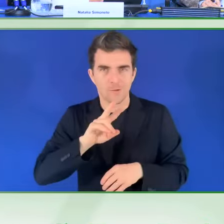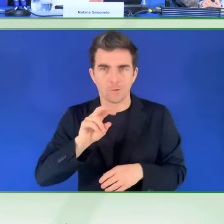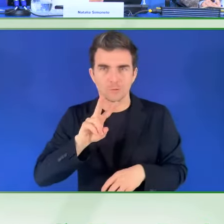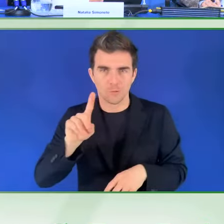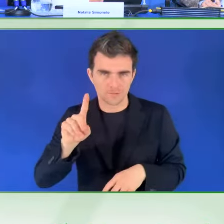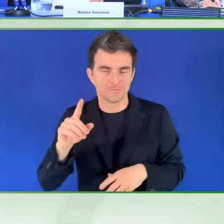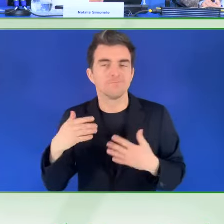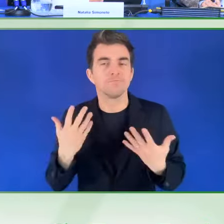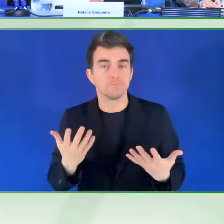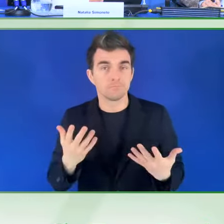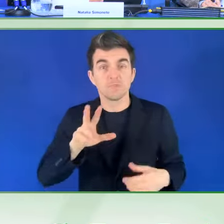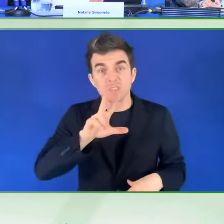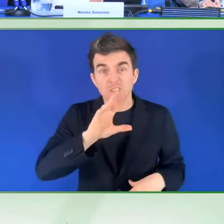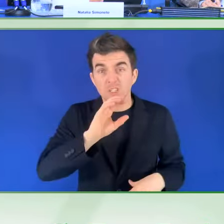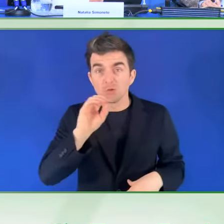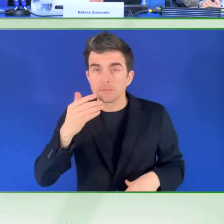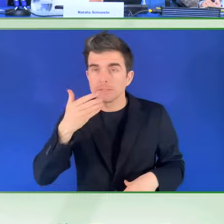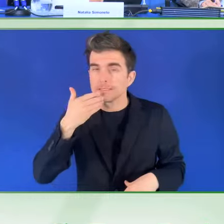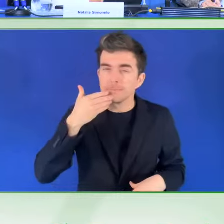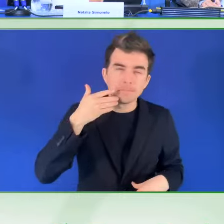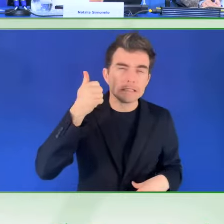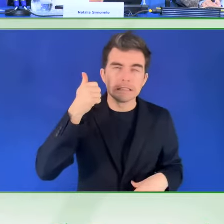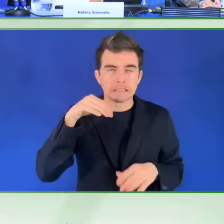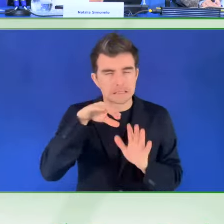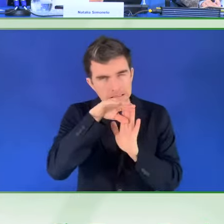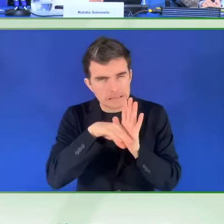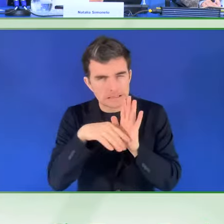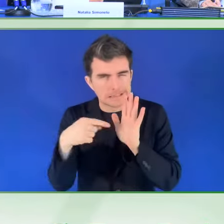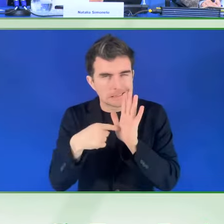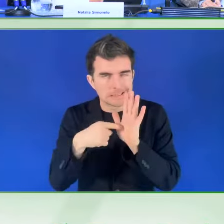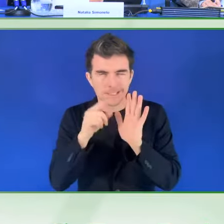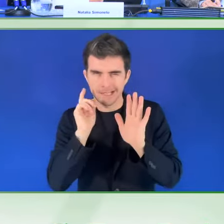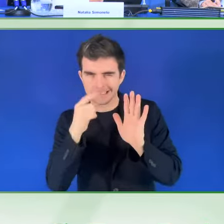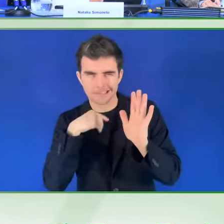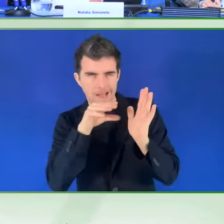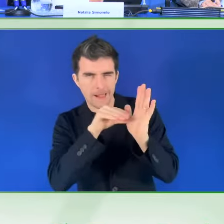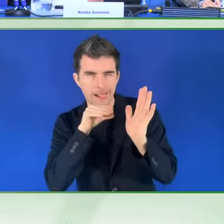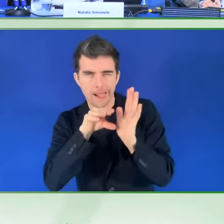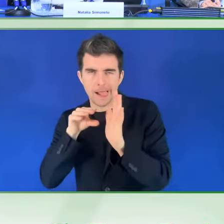the city of São Paulo, which has been offered for five years. The choice of the name laboratory is expressed much of the meaning of this training period it is a workplace that values the creative dimension.